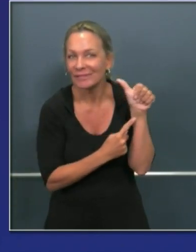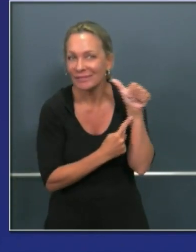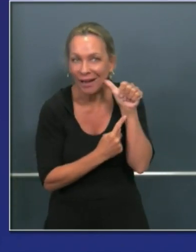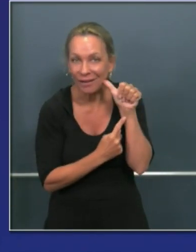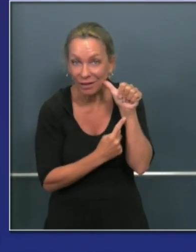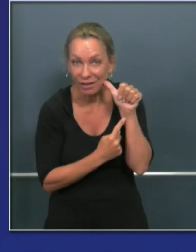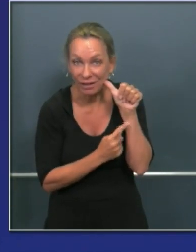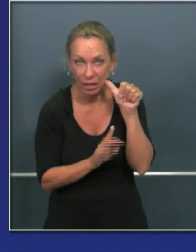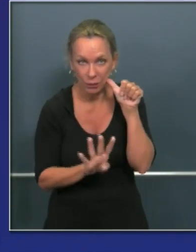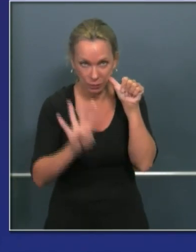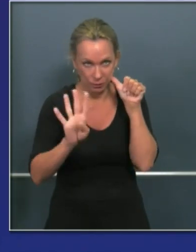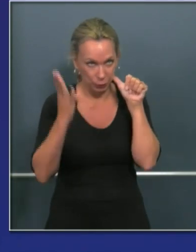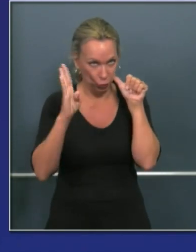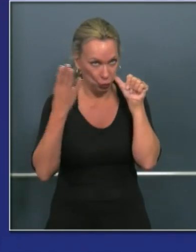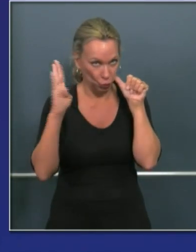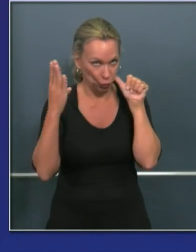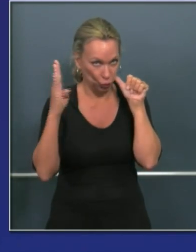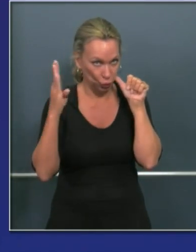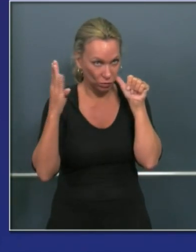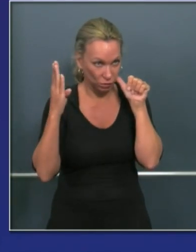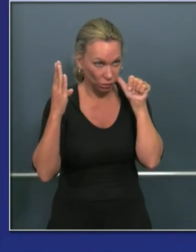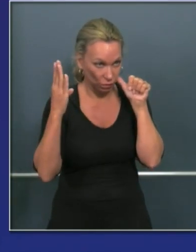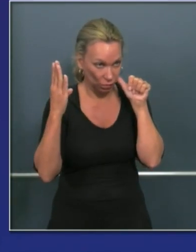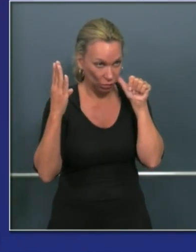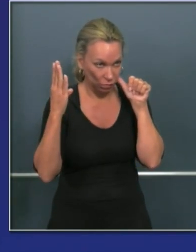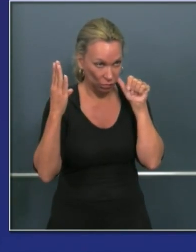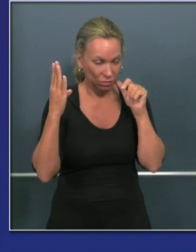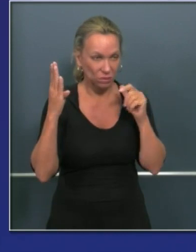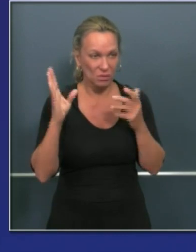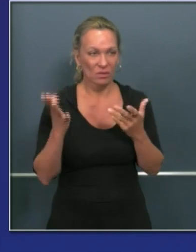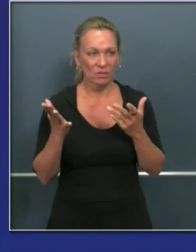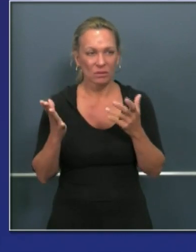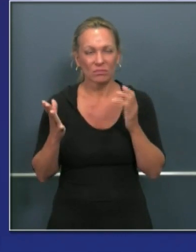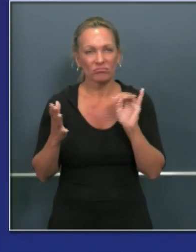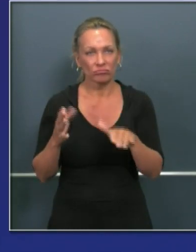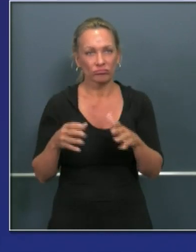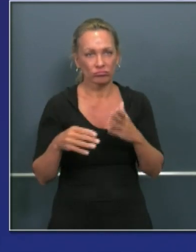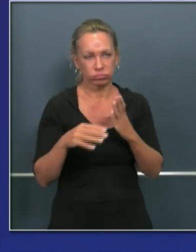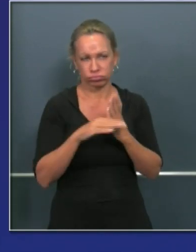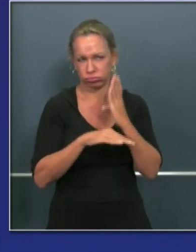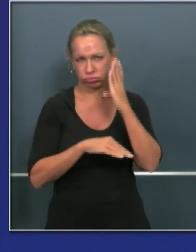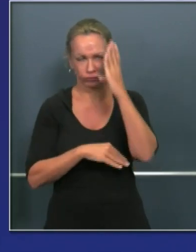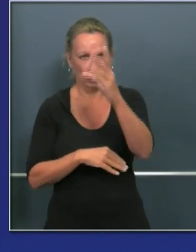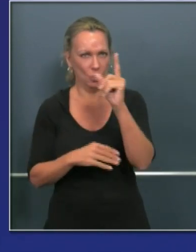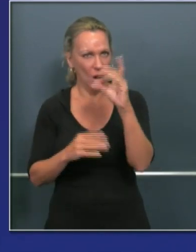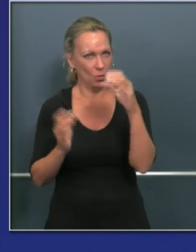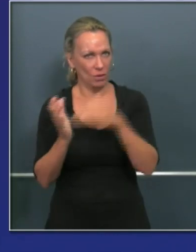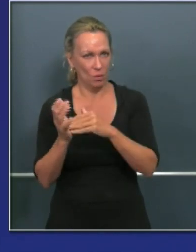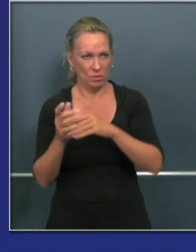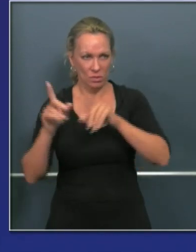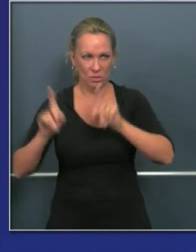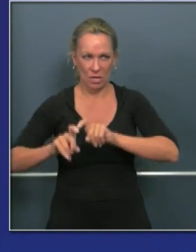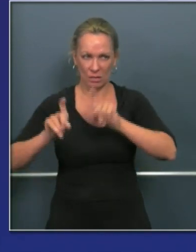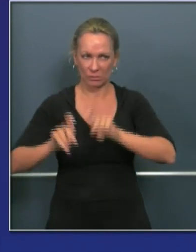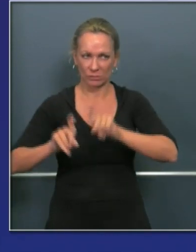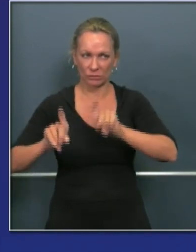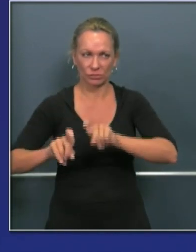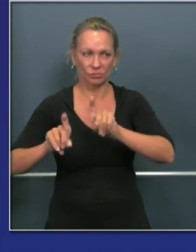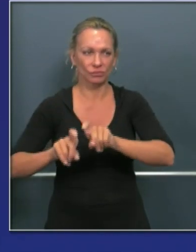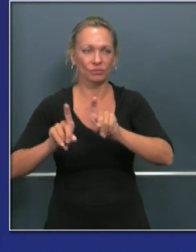AND 6,000 TESTS WERE CONDUCTED YESTERDAY. SO AGAIN WE EXPECT WHEN YOU TEST OVER A 100,000 PEOPLE IN JUST A 24 HOUR